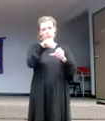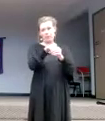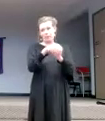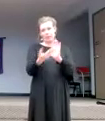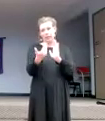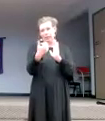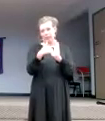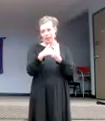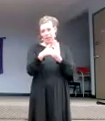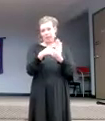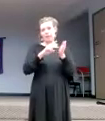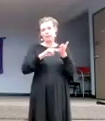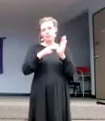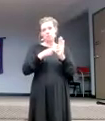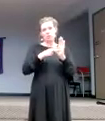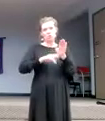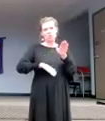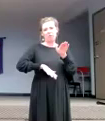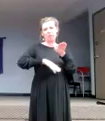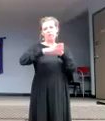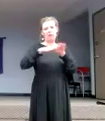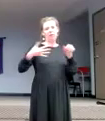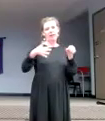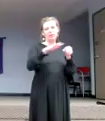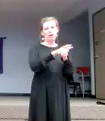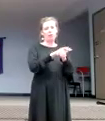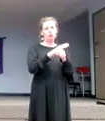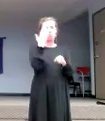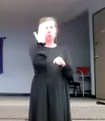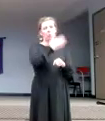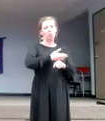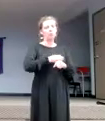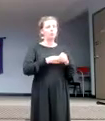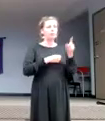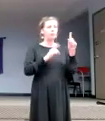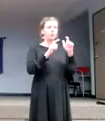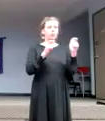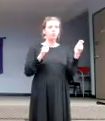and then it will be backfilled and covered so you wouldn't even see it. So the big concrete